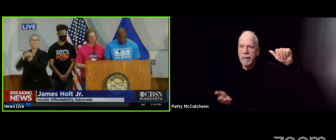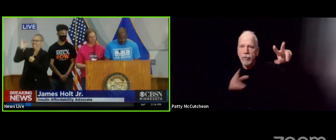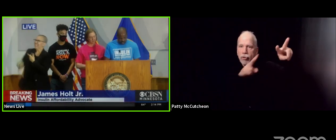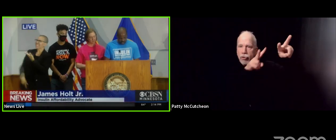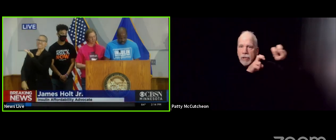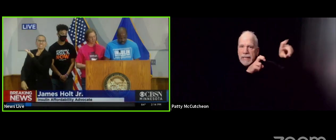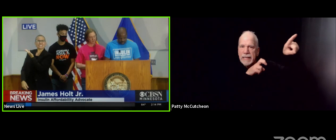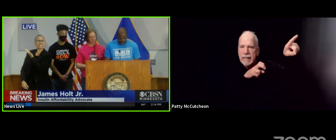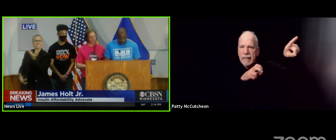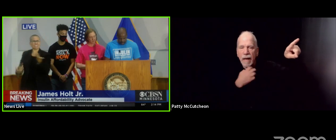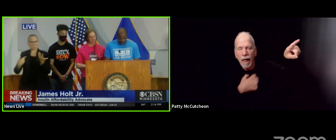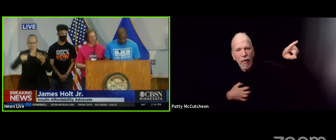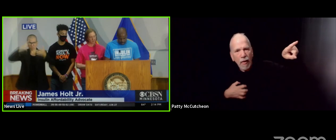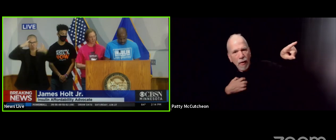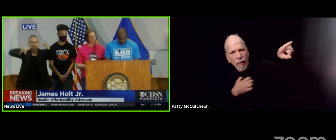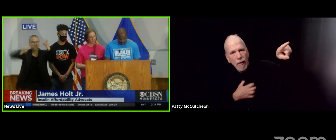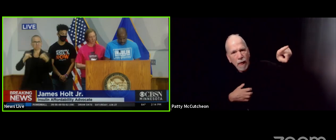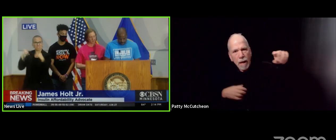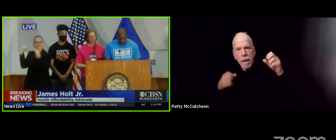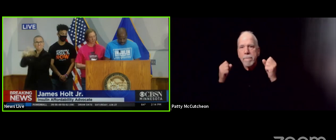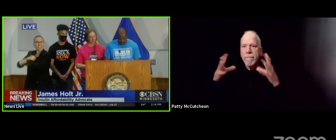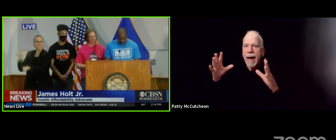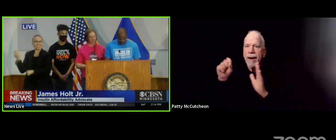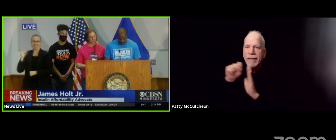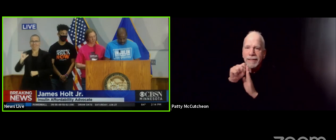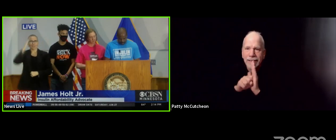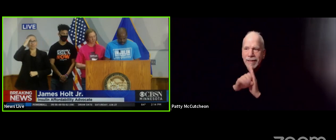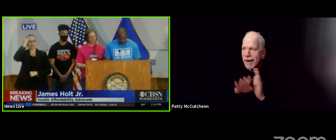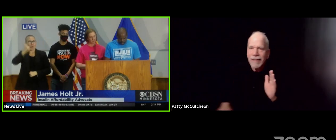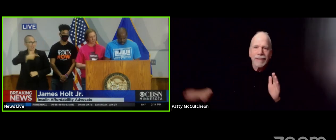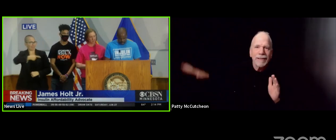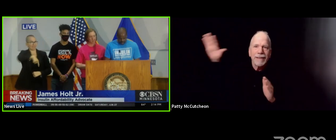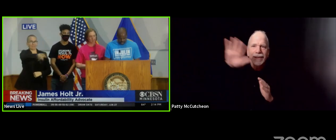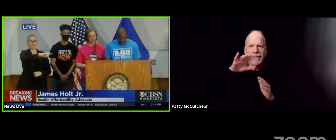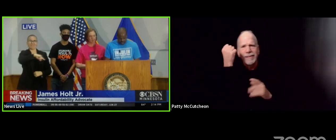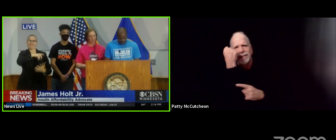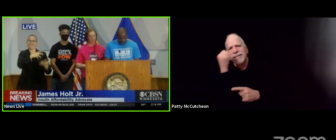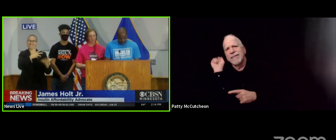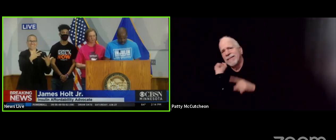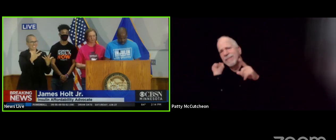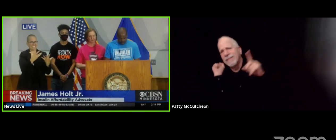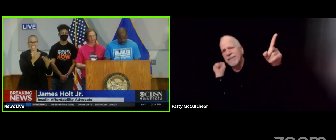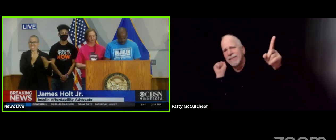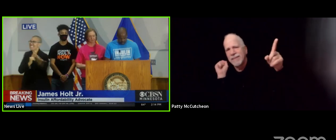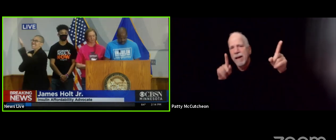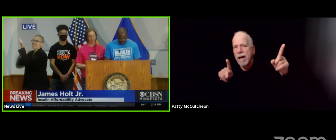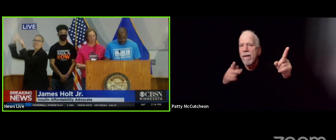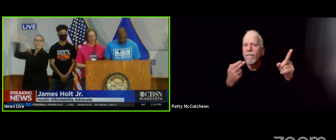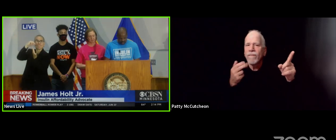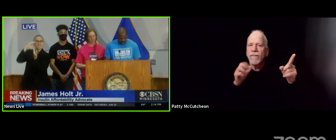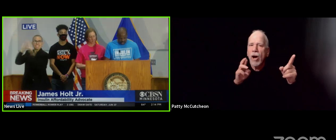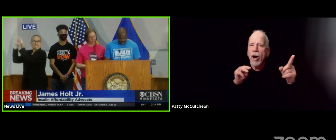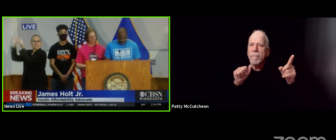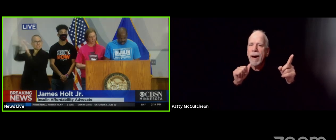DECIDED TO BLOCK THE BILL IN MINNESOTA. THEY'RE SCARED. TO SAY WE ARE FRUSTRATED AT